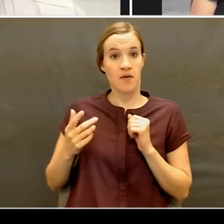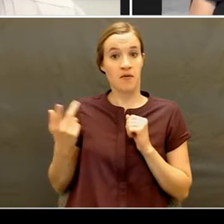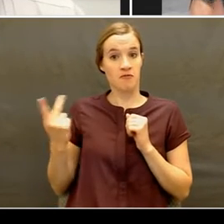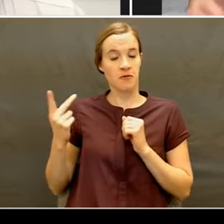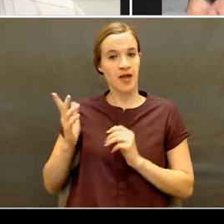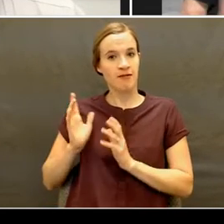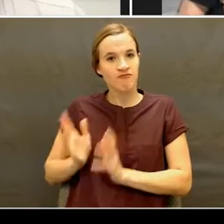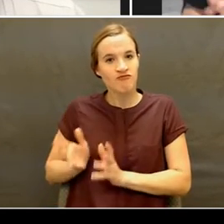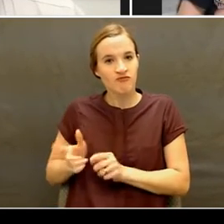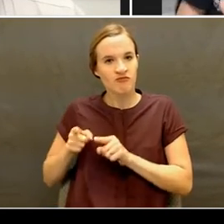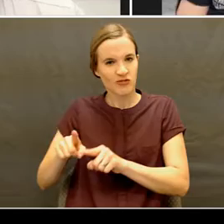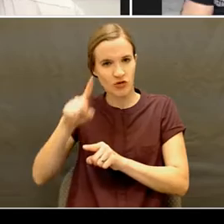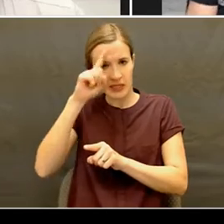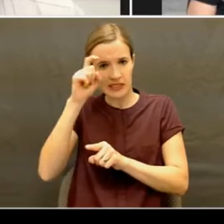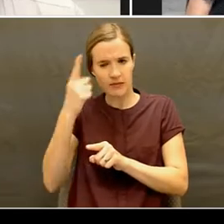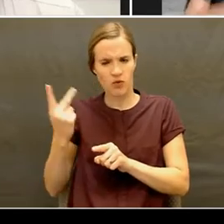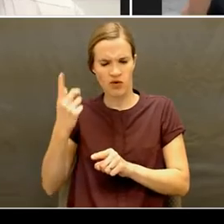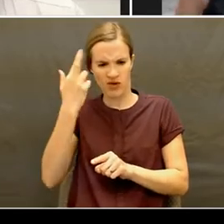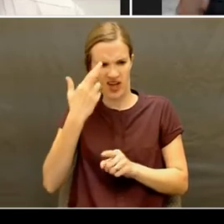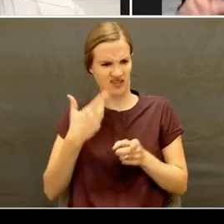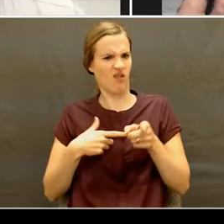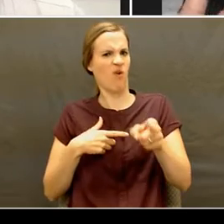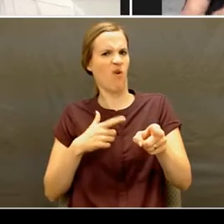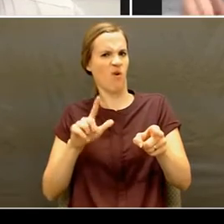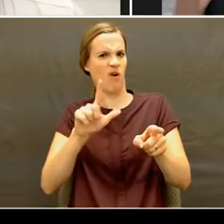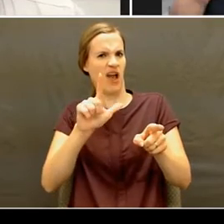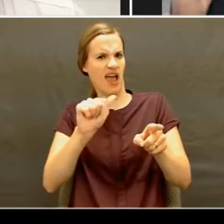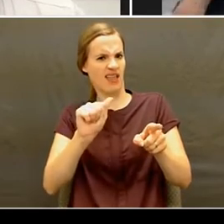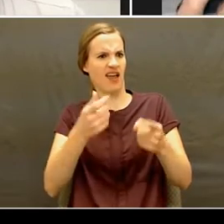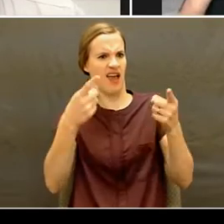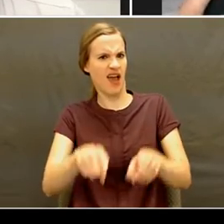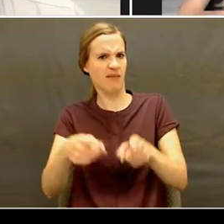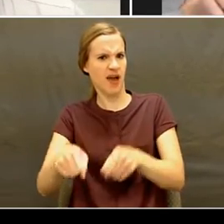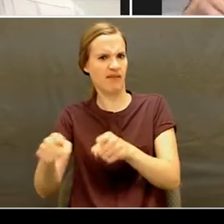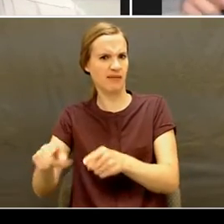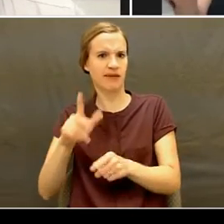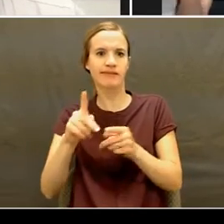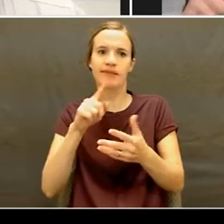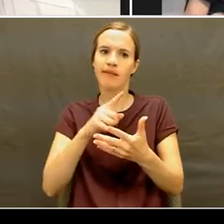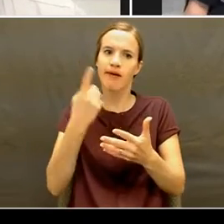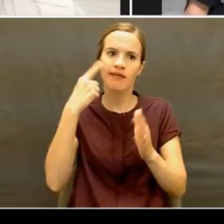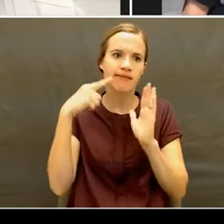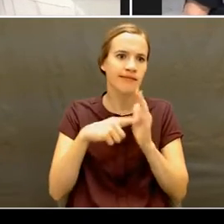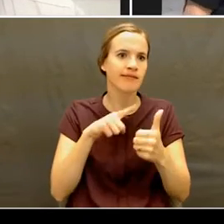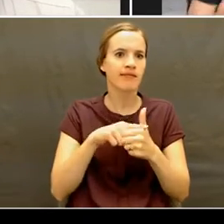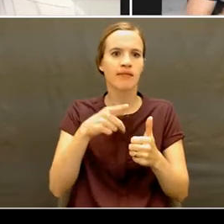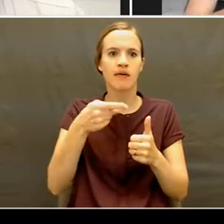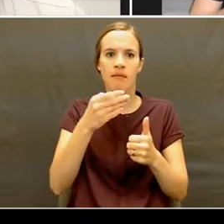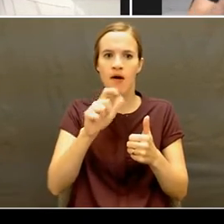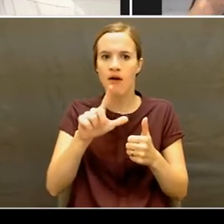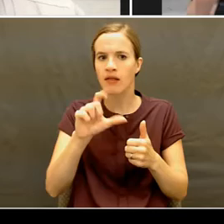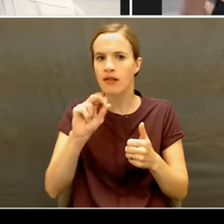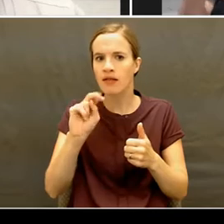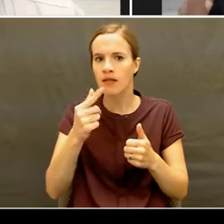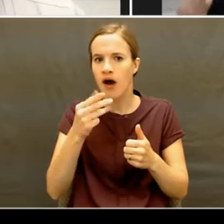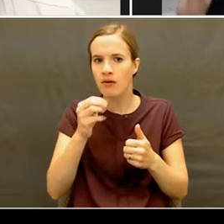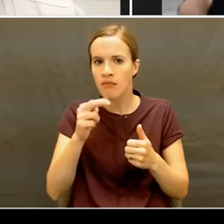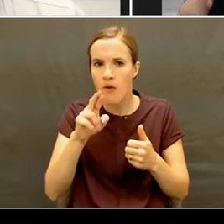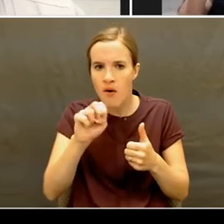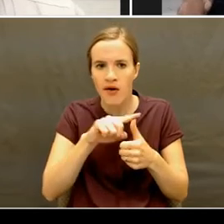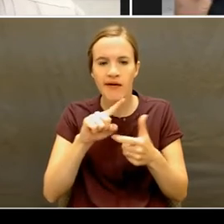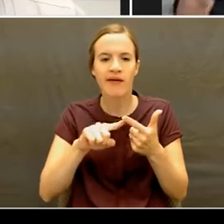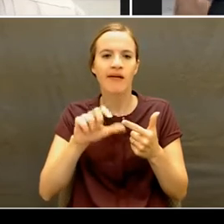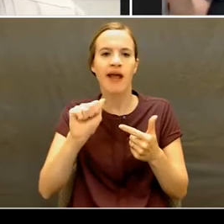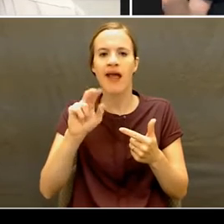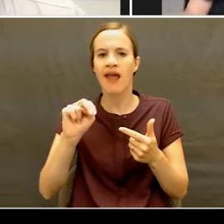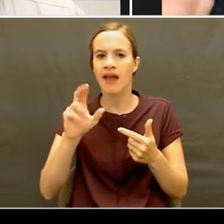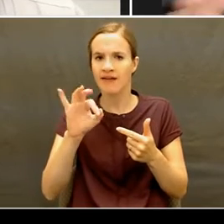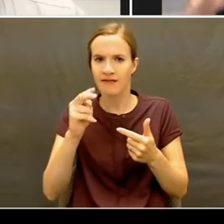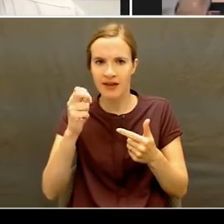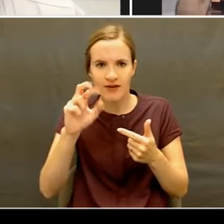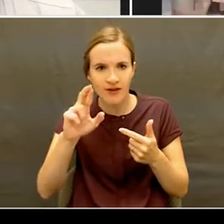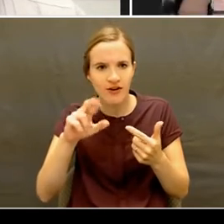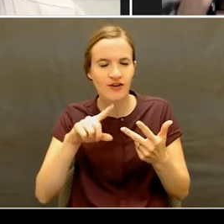down in La. Paul Longmore and Ann Finger, Carol Gill. There's Disability Studies program, you know